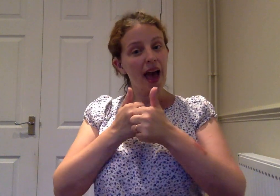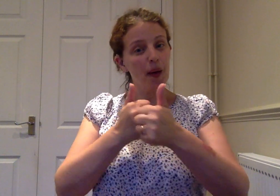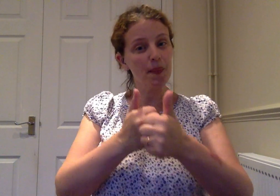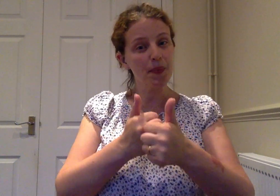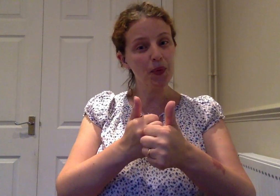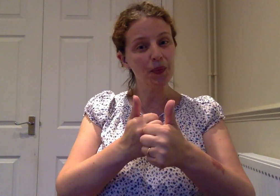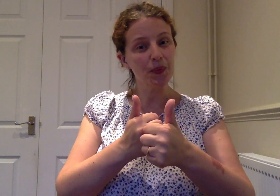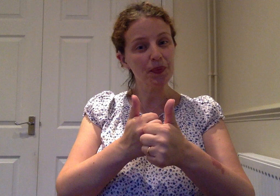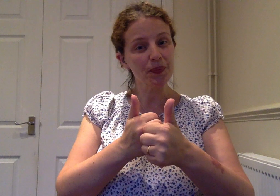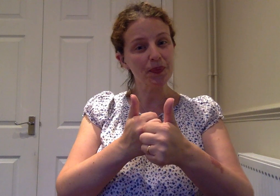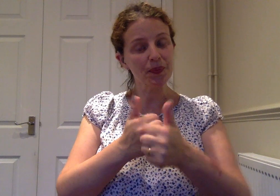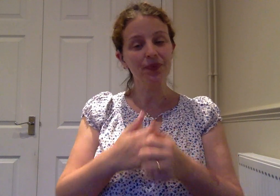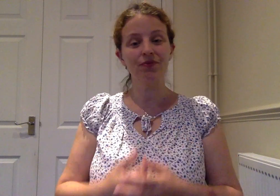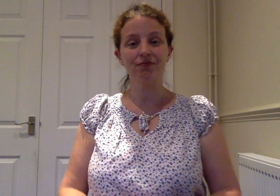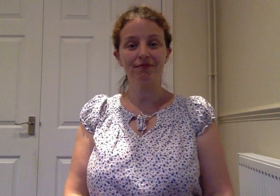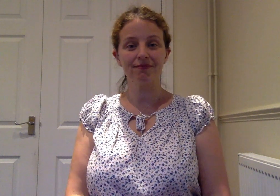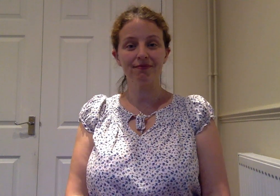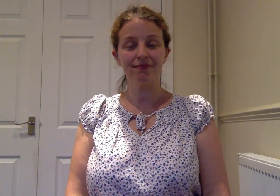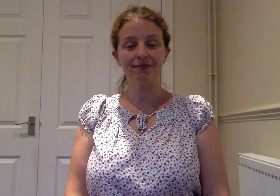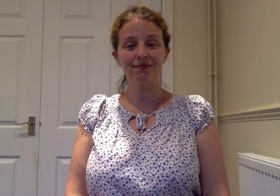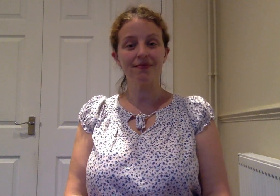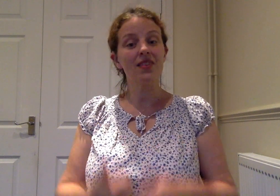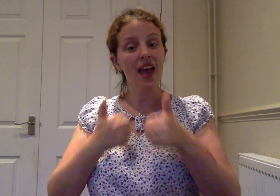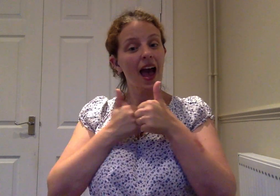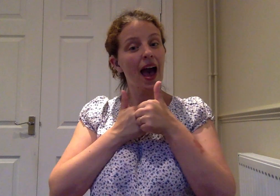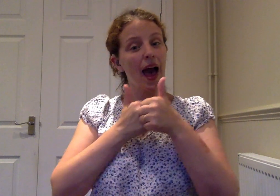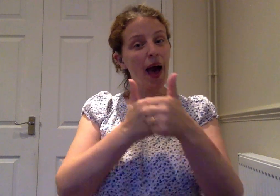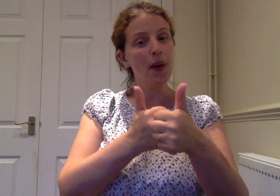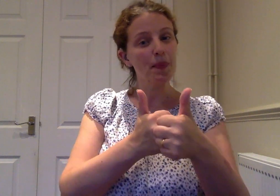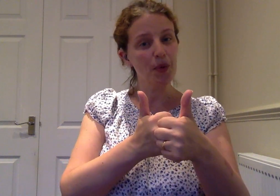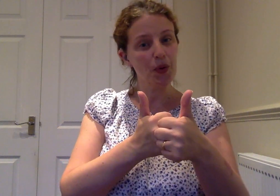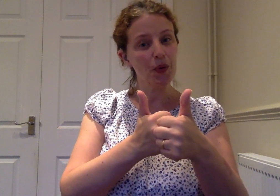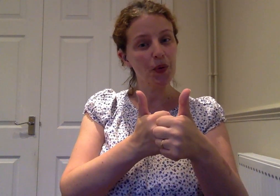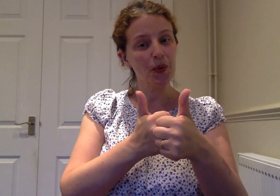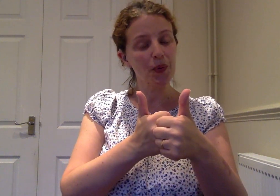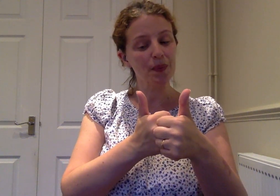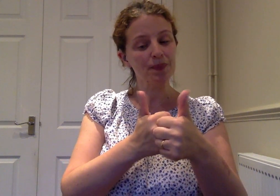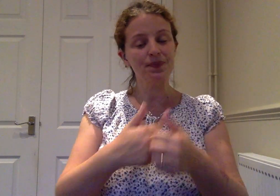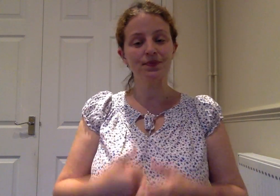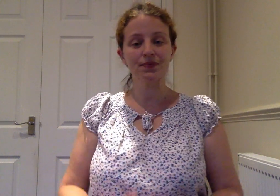Help you?